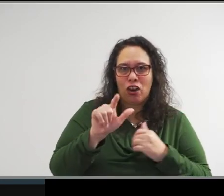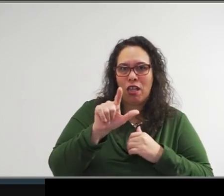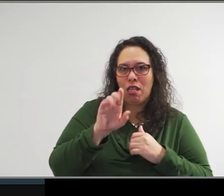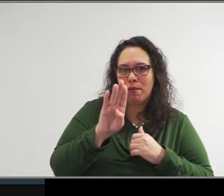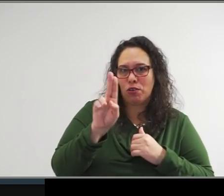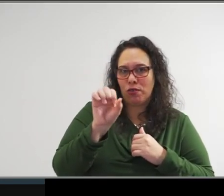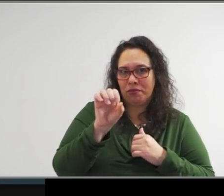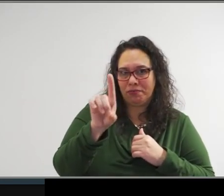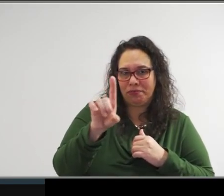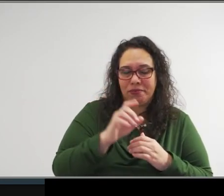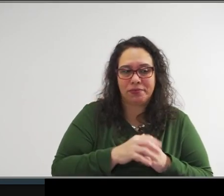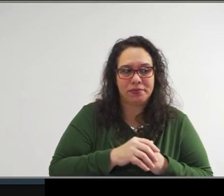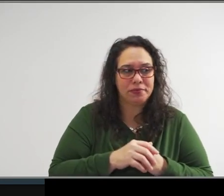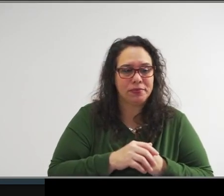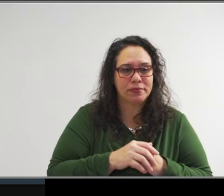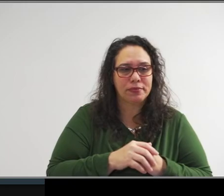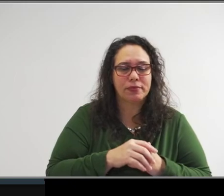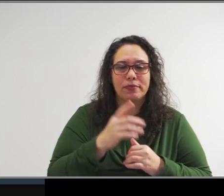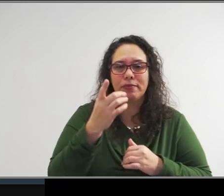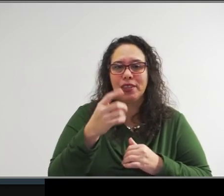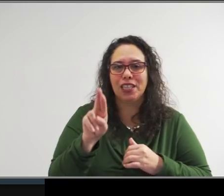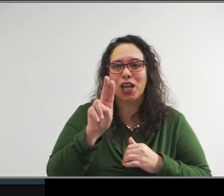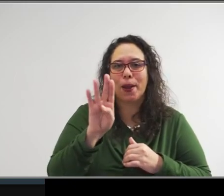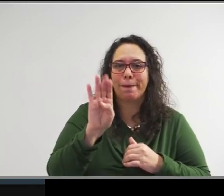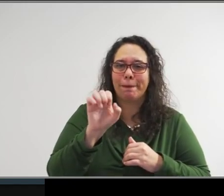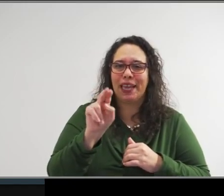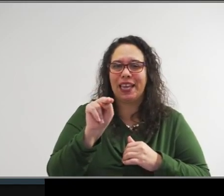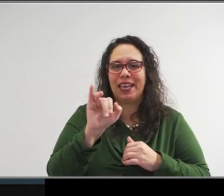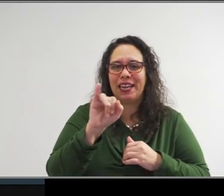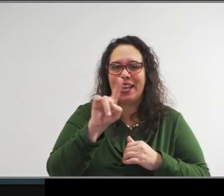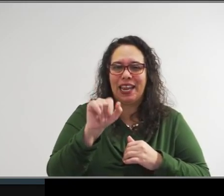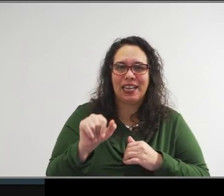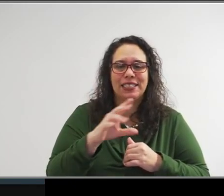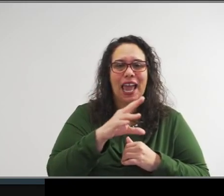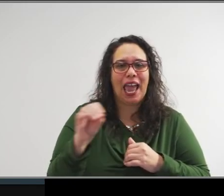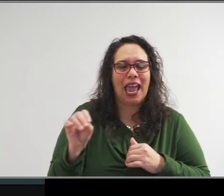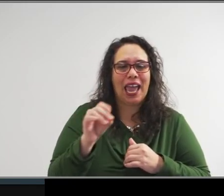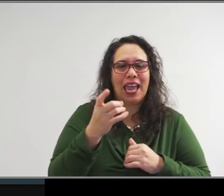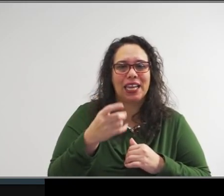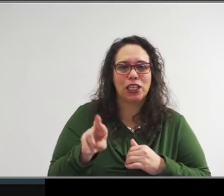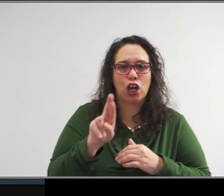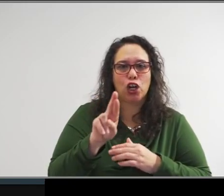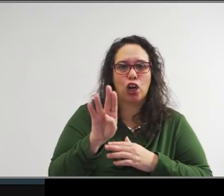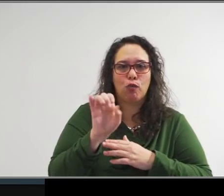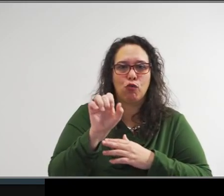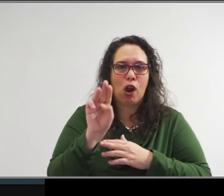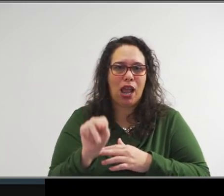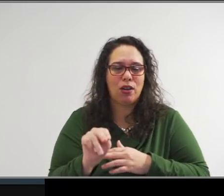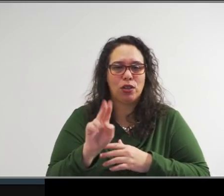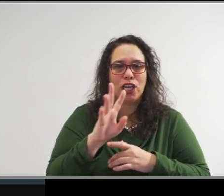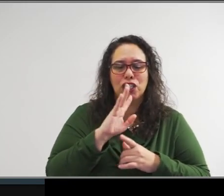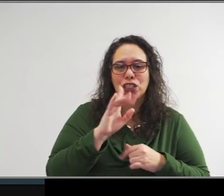So, Dr. Benita's and Dr. Brown have already talked about True Jones and Anya Lewis but I do want to say